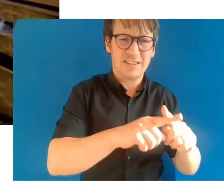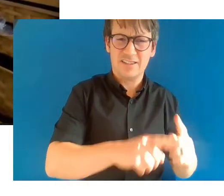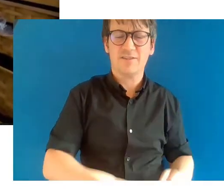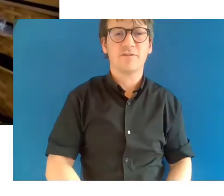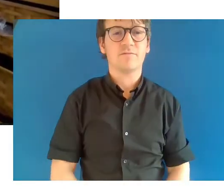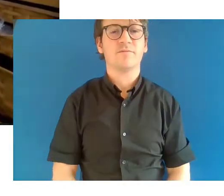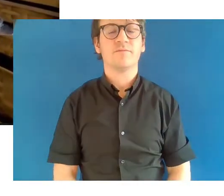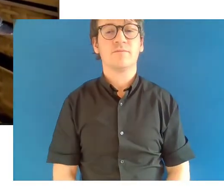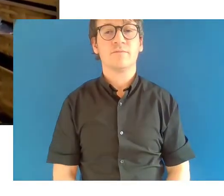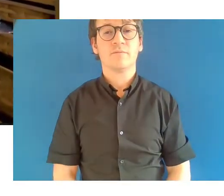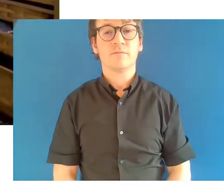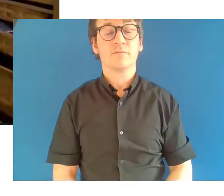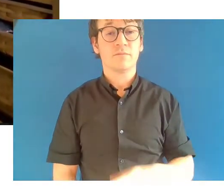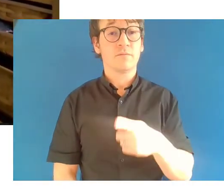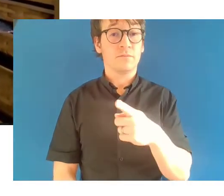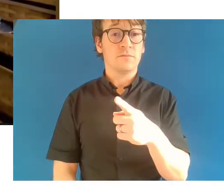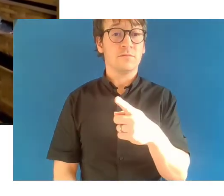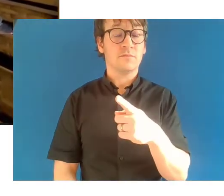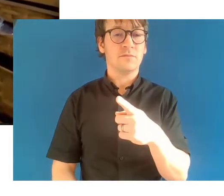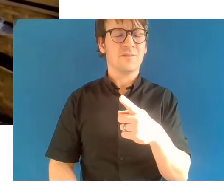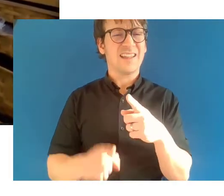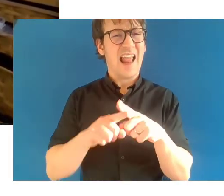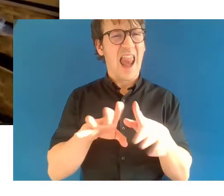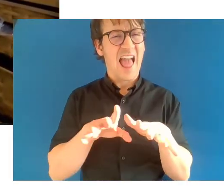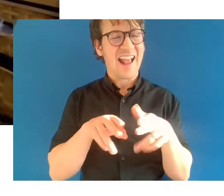So you can imagine something like this.